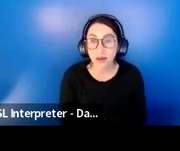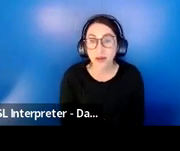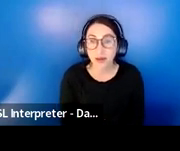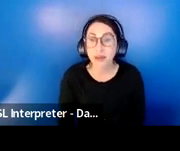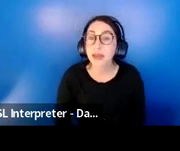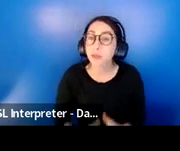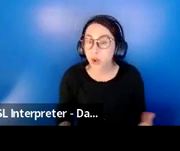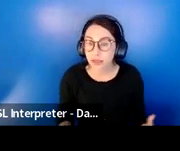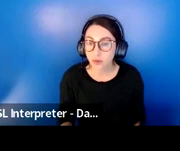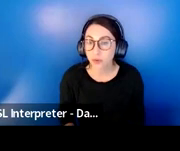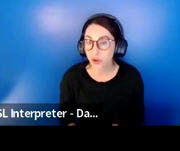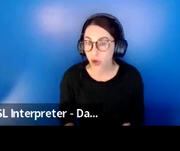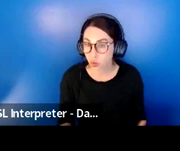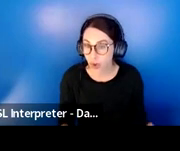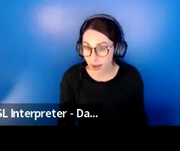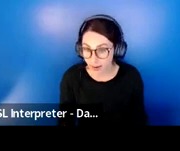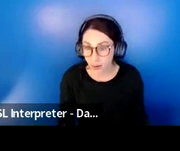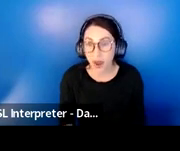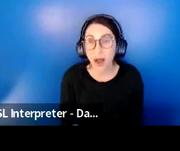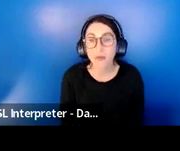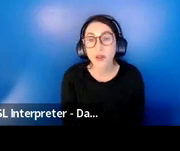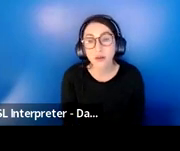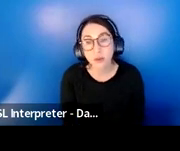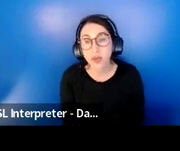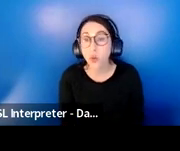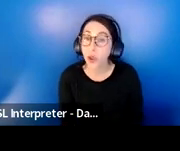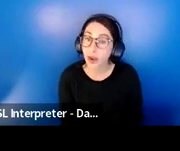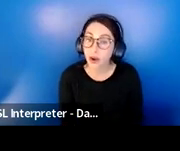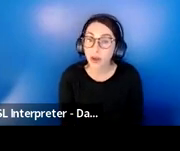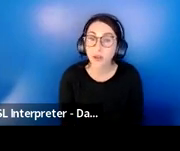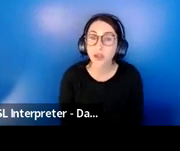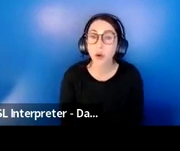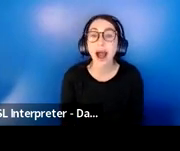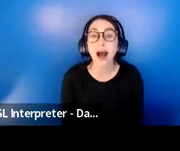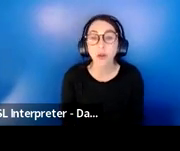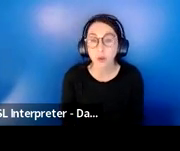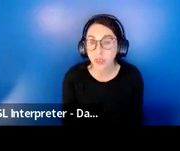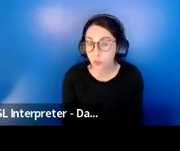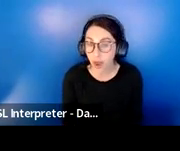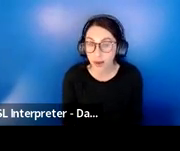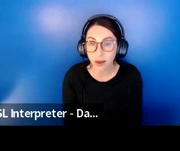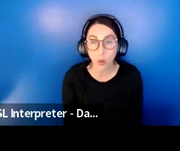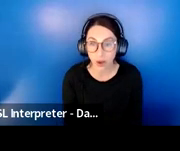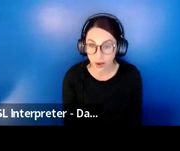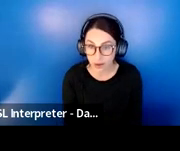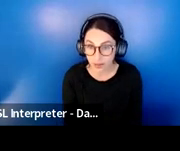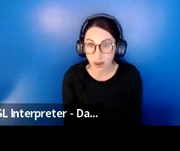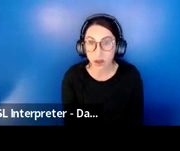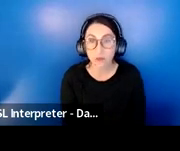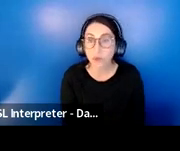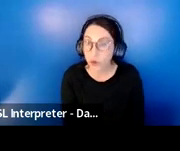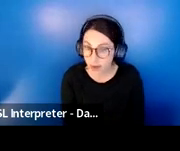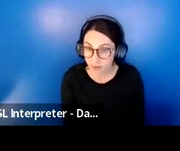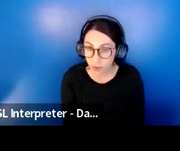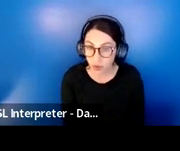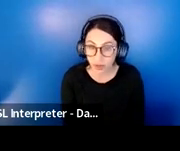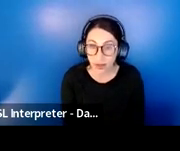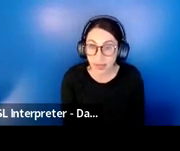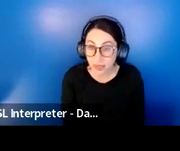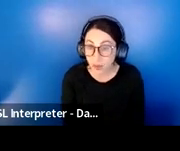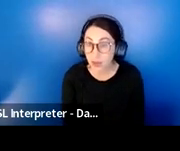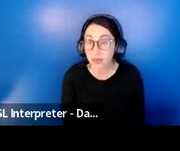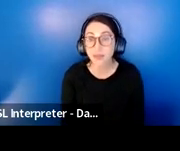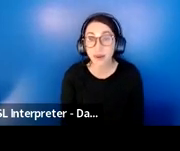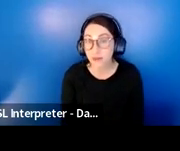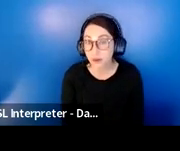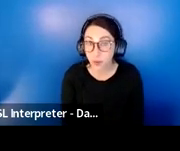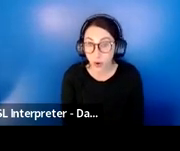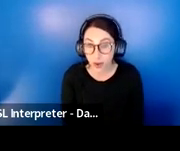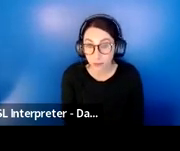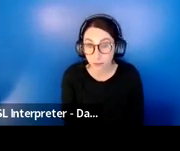ASL Interpreter - Danielle: get points for their grade, but for them to be aware and also help spread awareness for the Deaf community, that accessibility is very, very important.